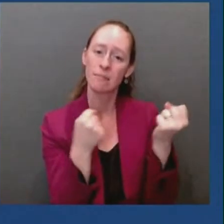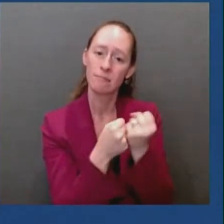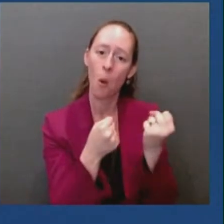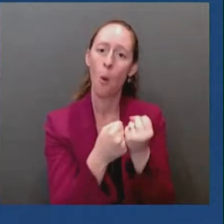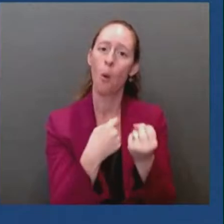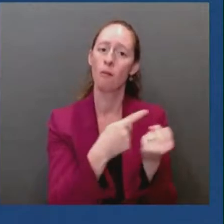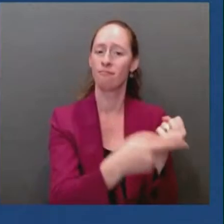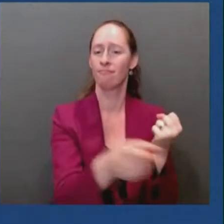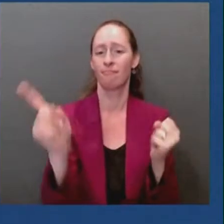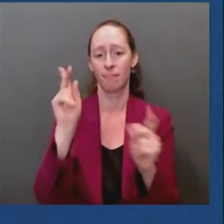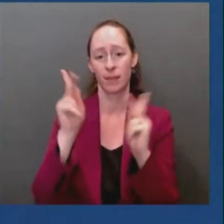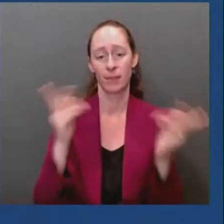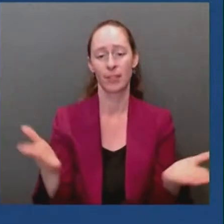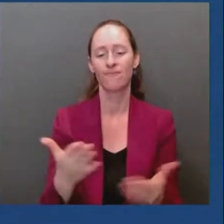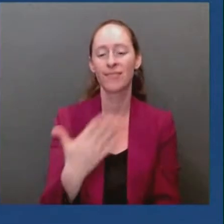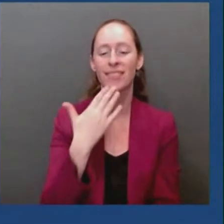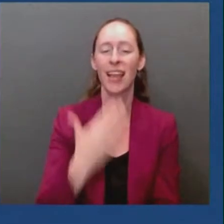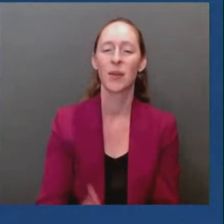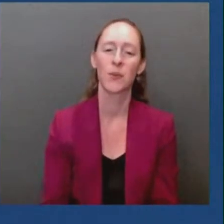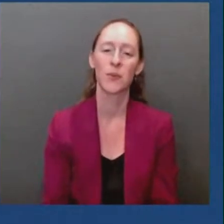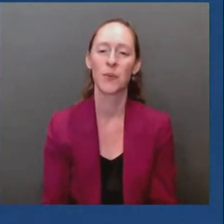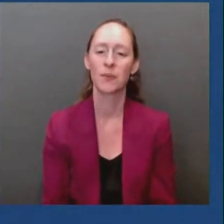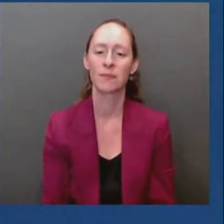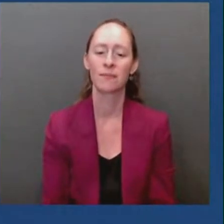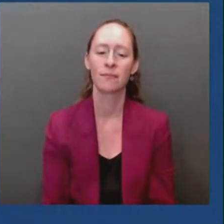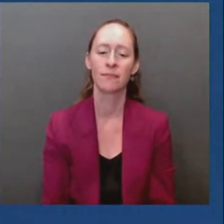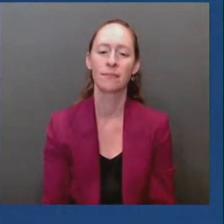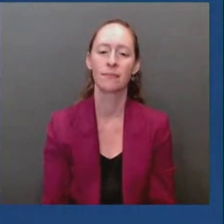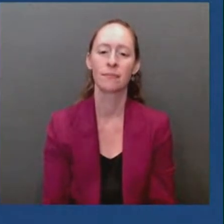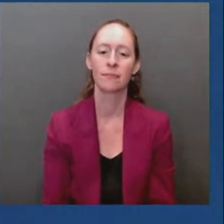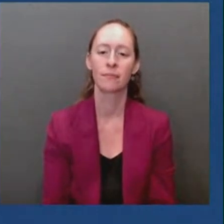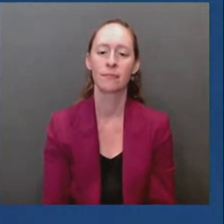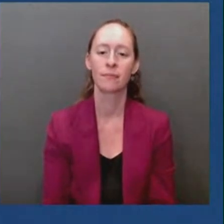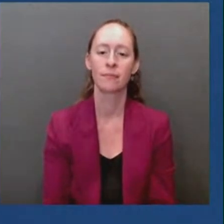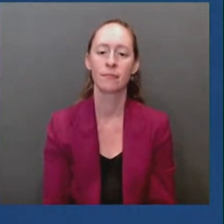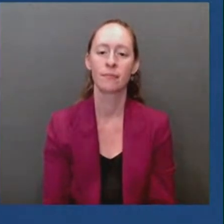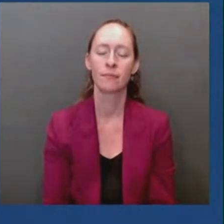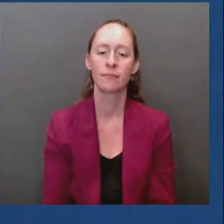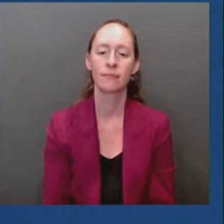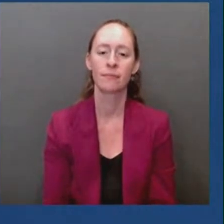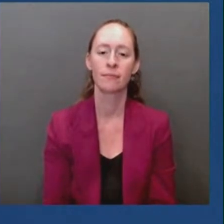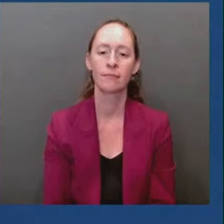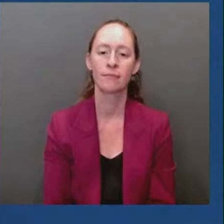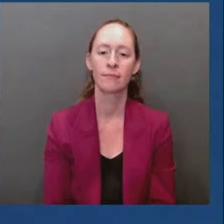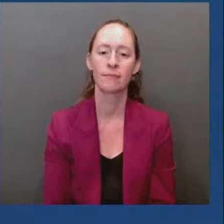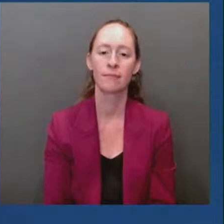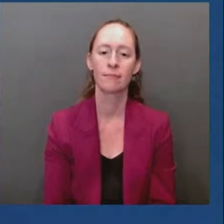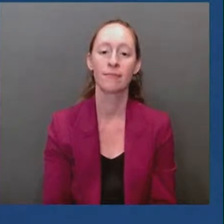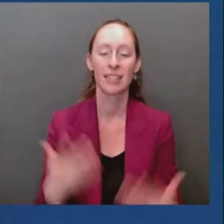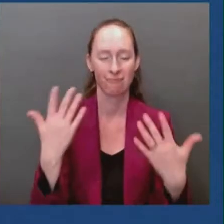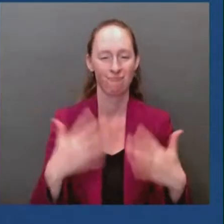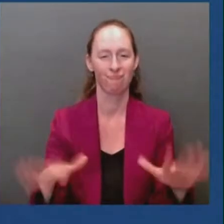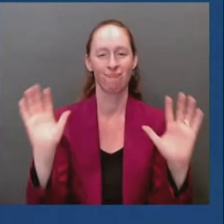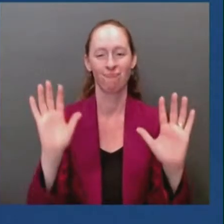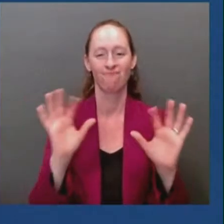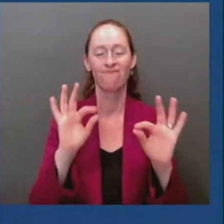EFFECTIVE AND MUCH MORE COST EFFICIENT AND THAT IS ONE OF THE REASONS WE ARE BACK AT CONGRESS THIS FALL SAYING YOU HAVE TO CONTINUE SUPPORTING THIS. YOU HAVE TO ALLOW US TO